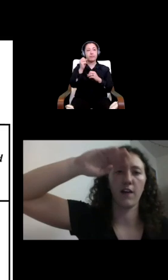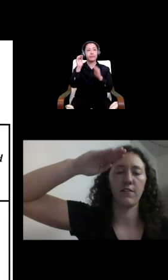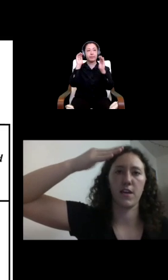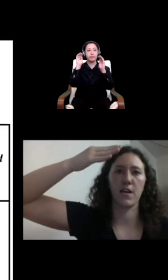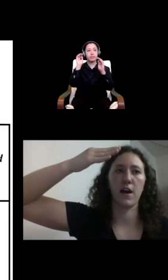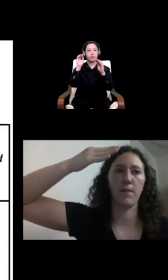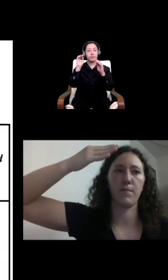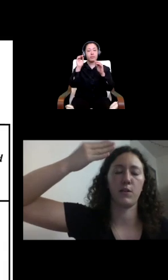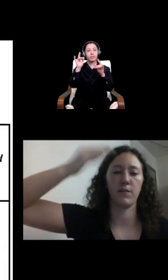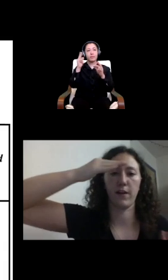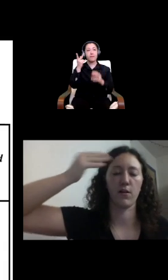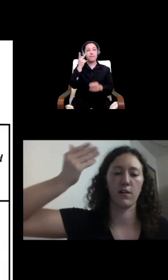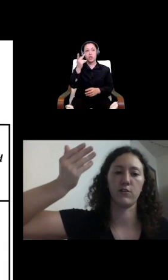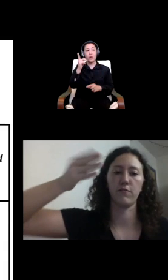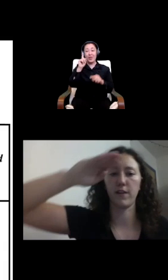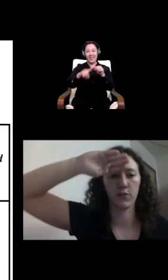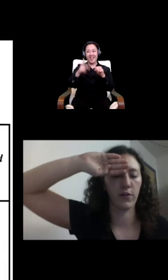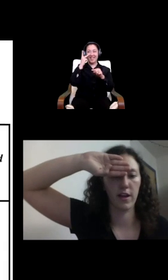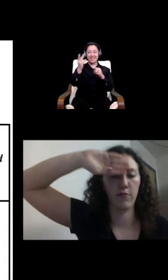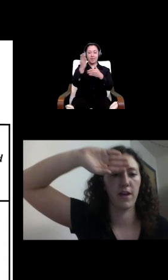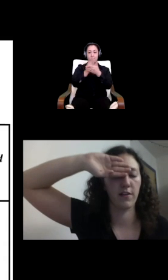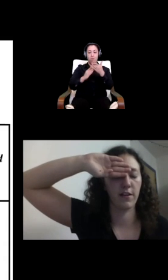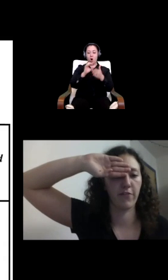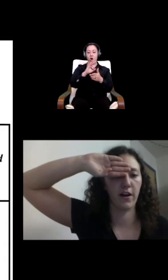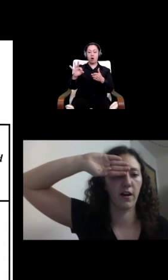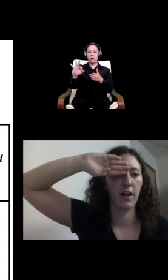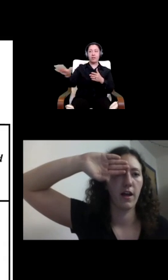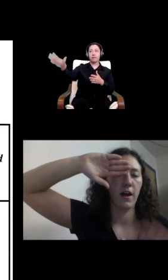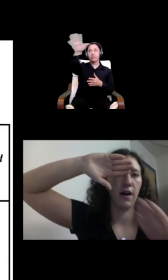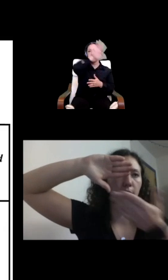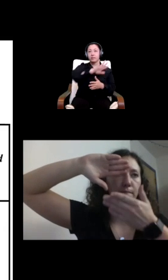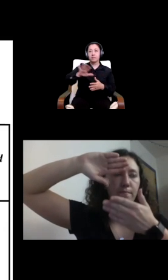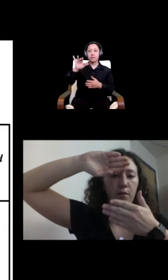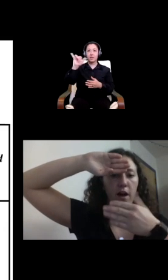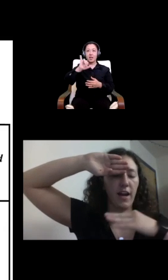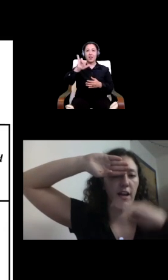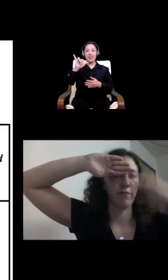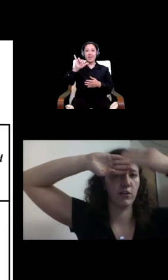see a specific part of the visual field so it would be as if they are not getting information